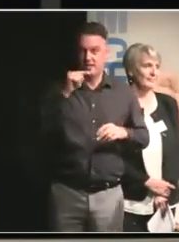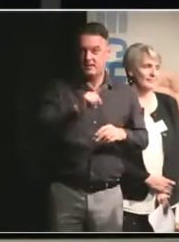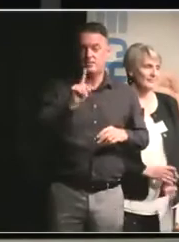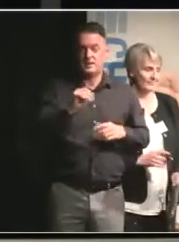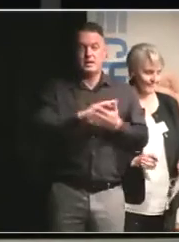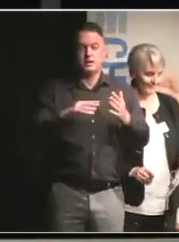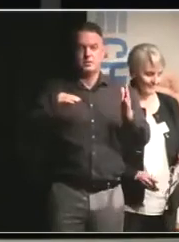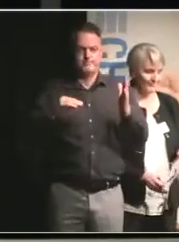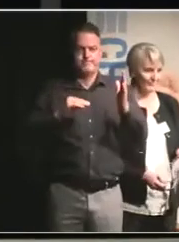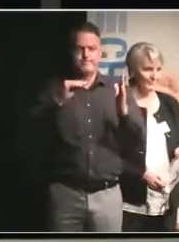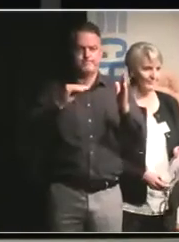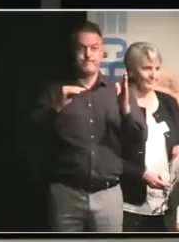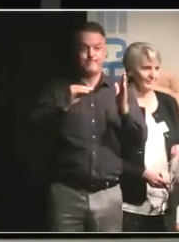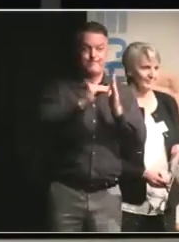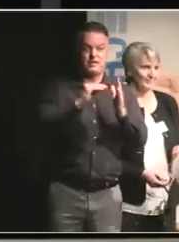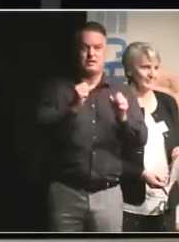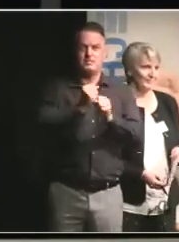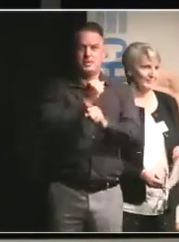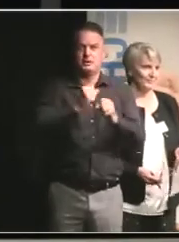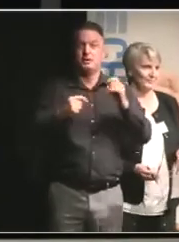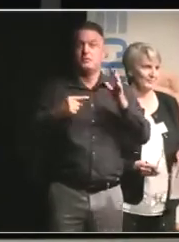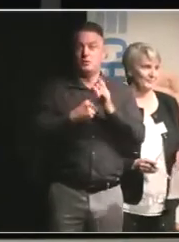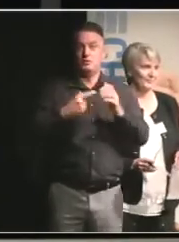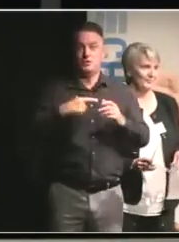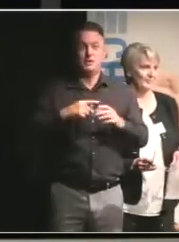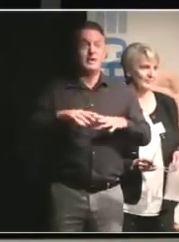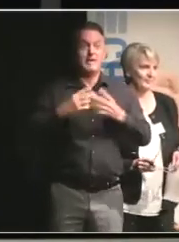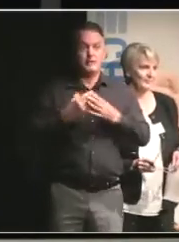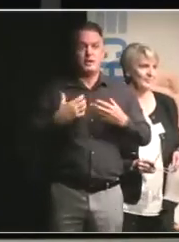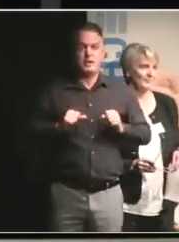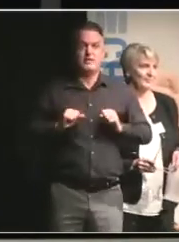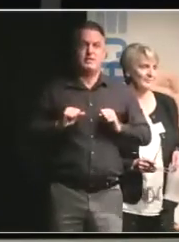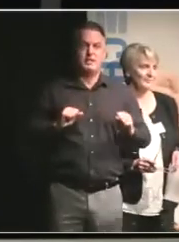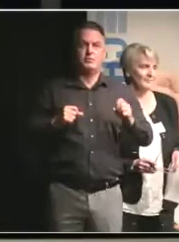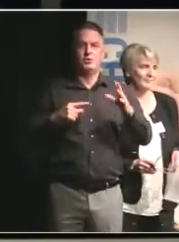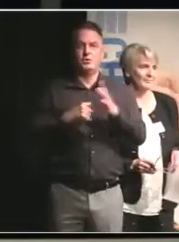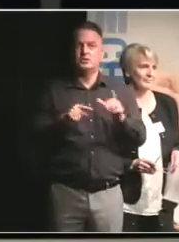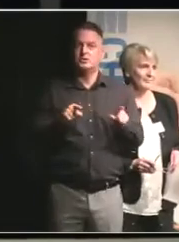in and how do we prioritise it because everybody else has their thing that they want to do too and